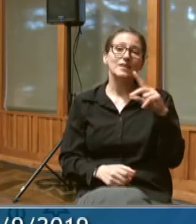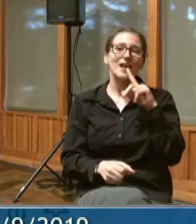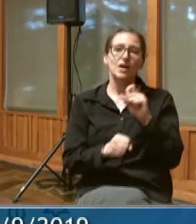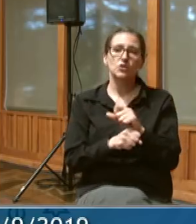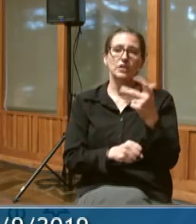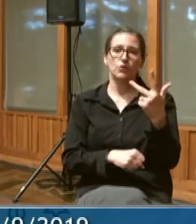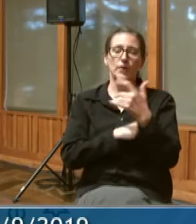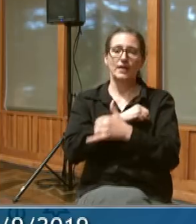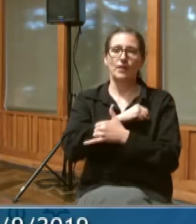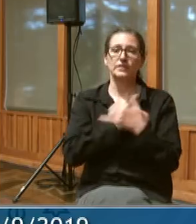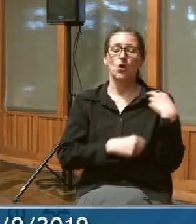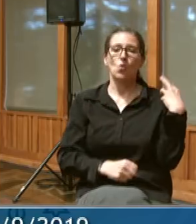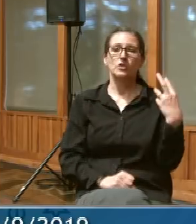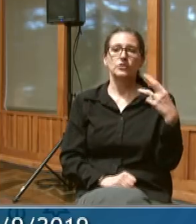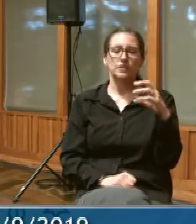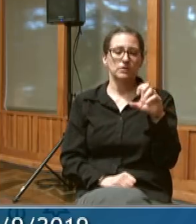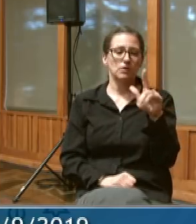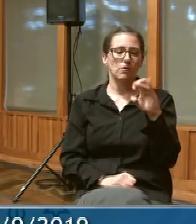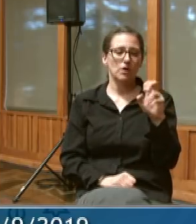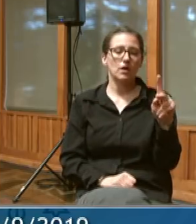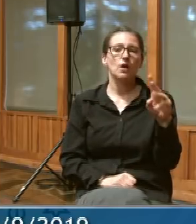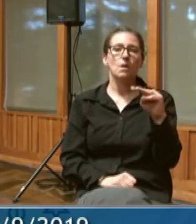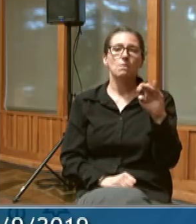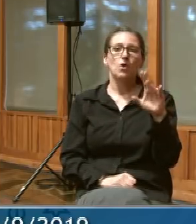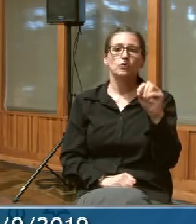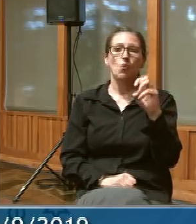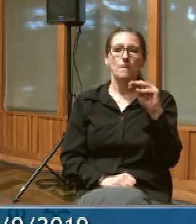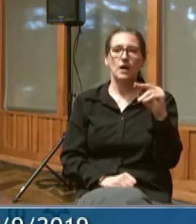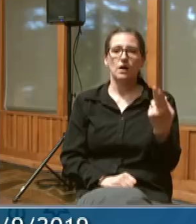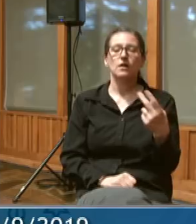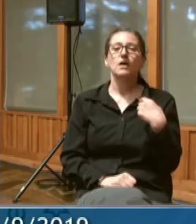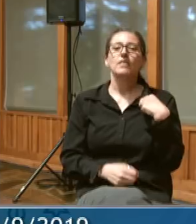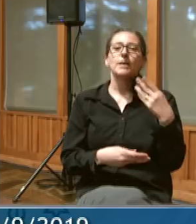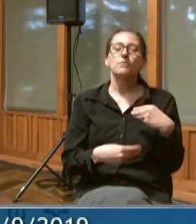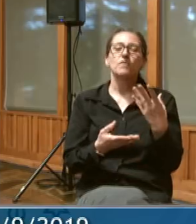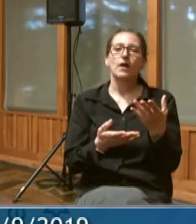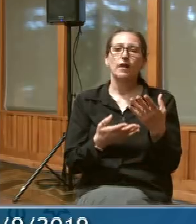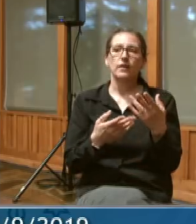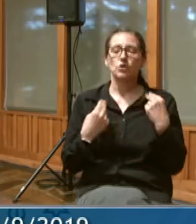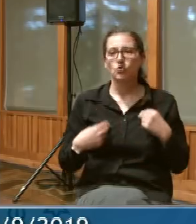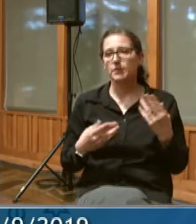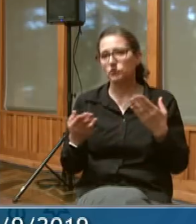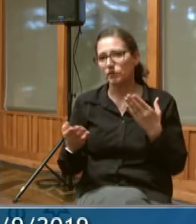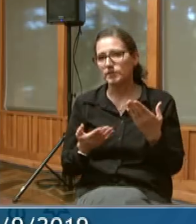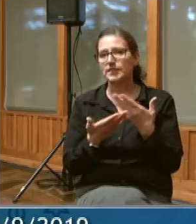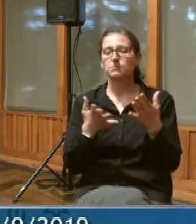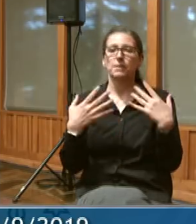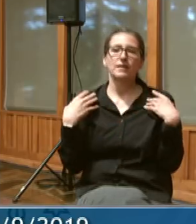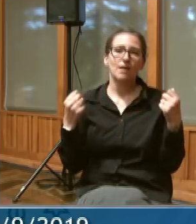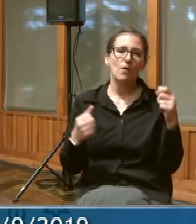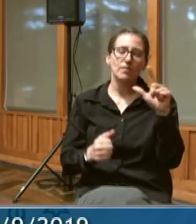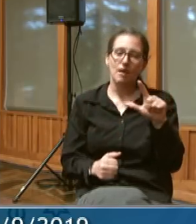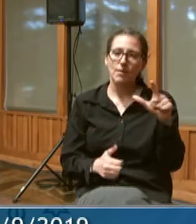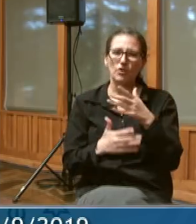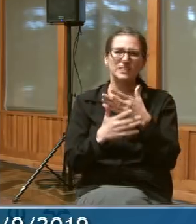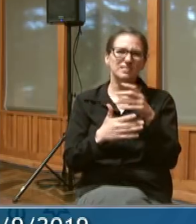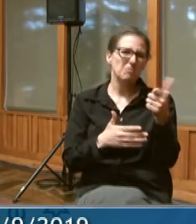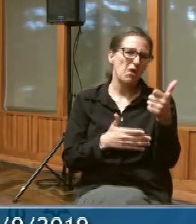JURISDICTIONS TO PROVIDE COME PLENSIVE SUITE OF SERVICES TO YOU ALL. WE PARTNER WITH THE COUNTY AND WE HAVE THREE COUNTIES, WASHINGTON, CLARK AND MULTNOMAH.